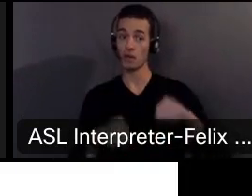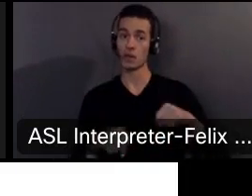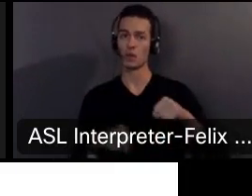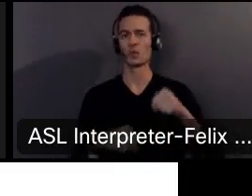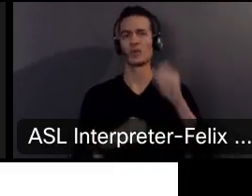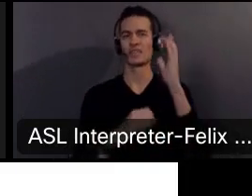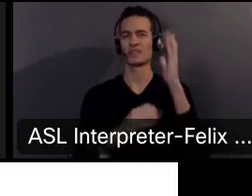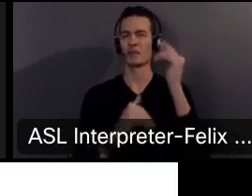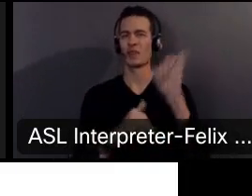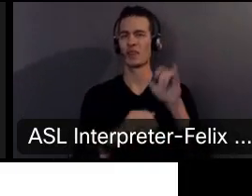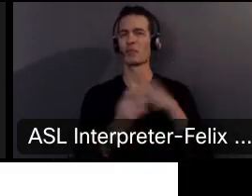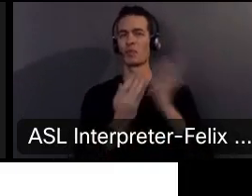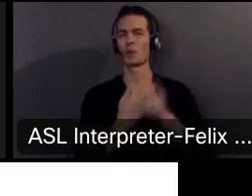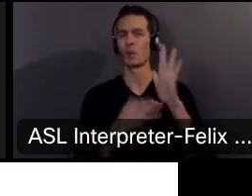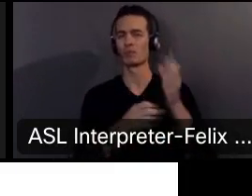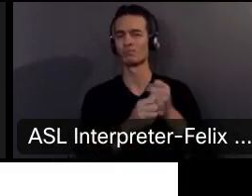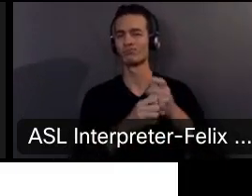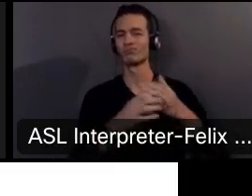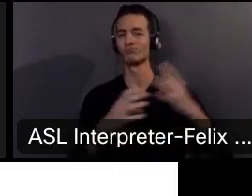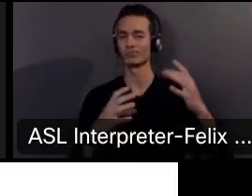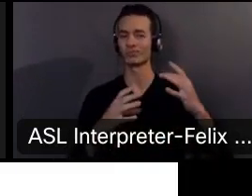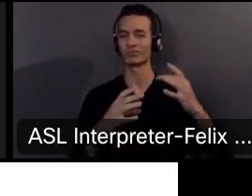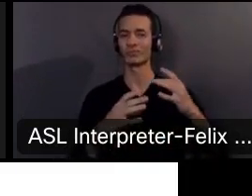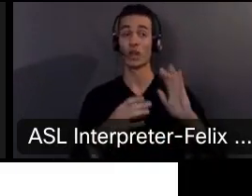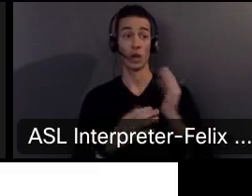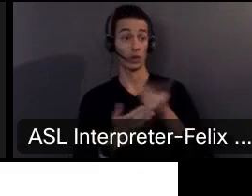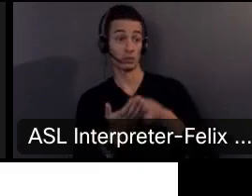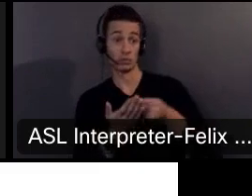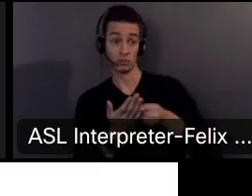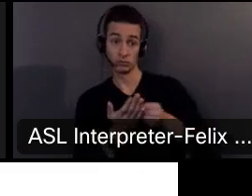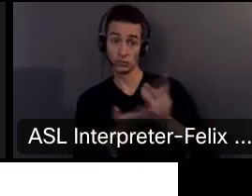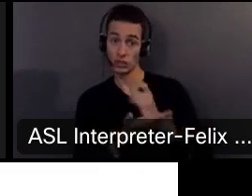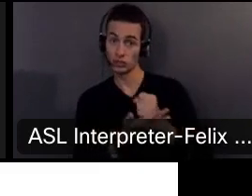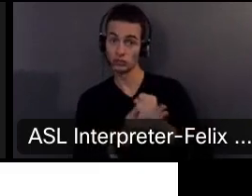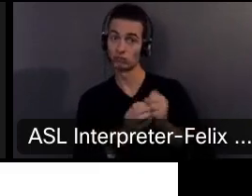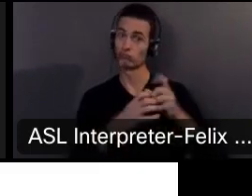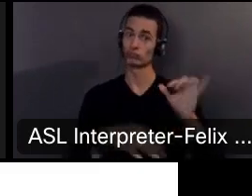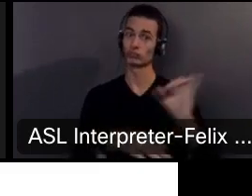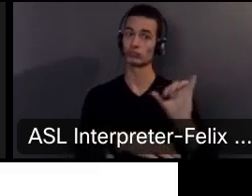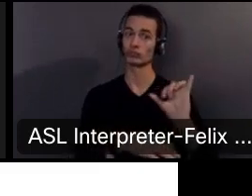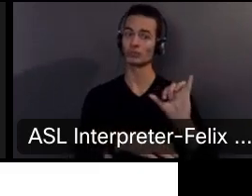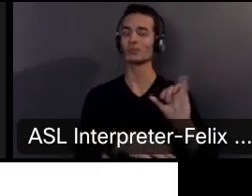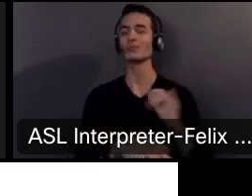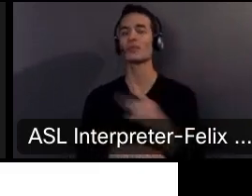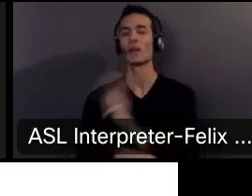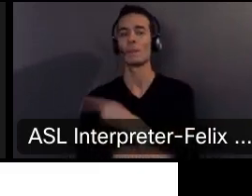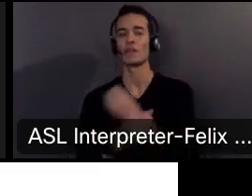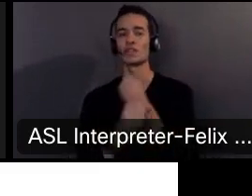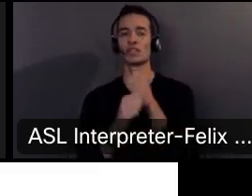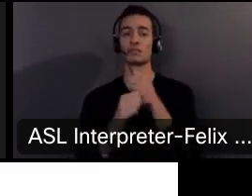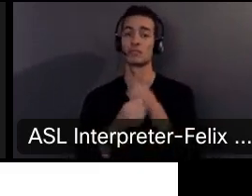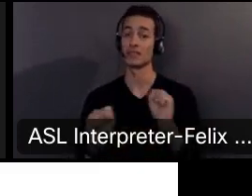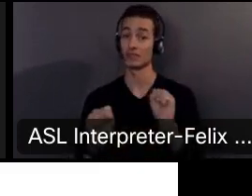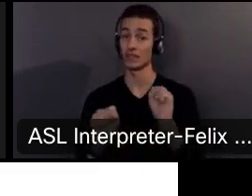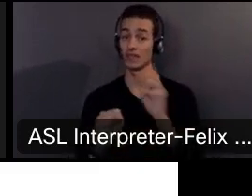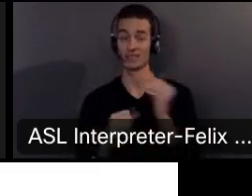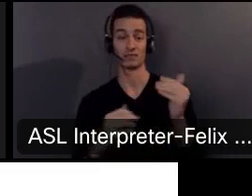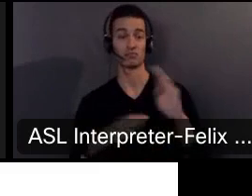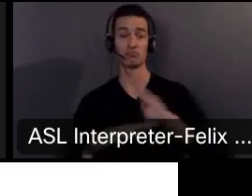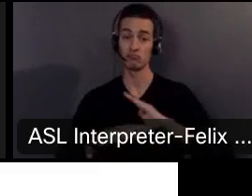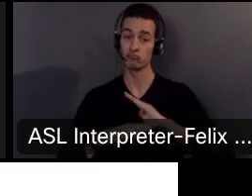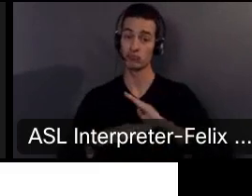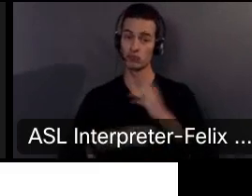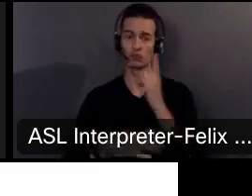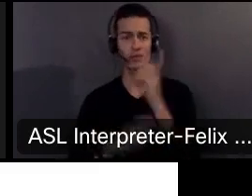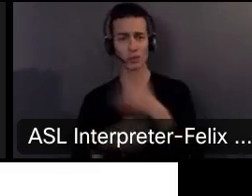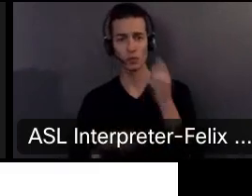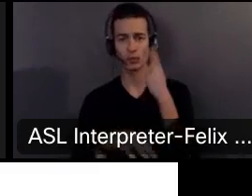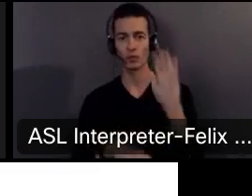And our patient and safety and satisfaction of the category patient and safety satisfactory to continue priority for the leadership and the staff and Henry J Carter throughout the most stressful period.